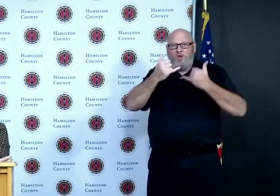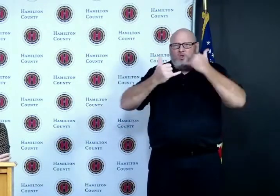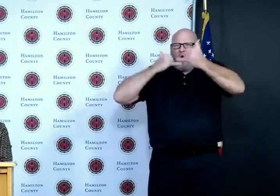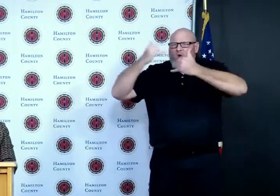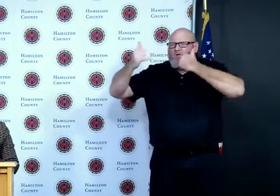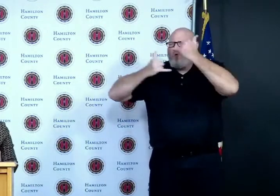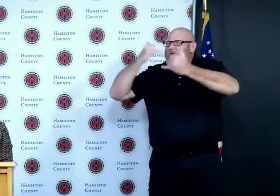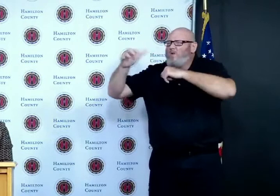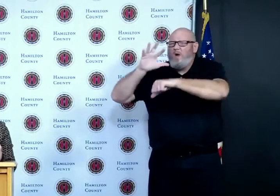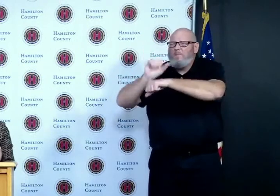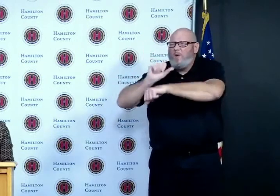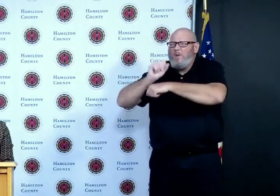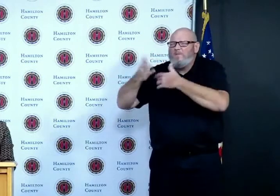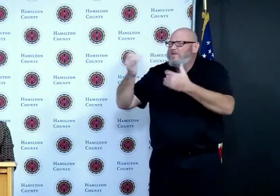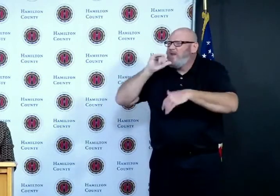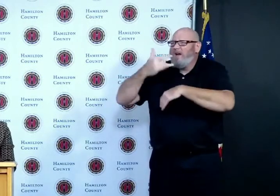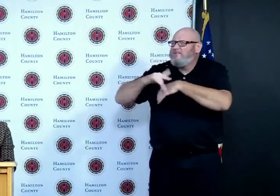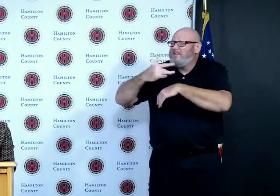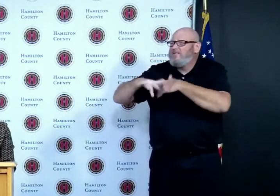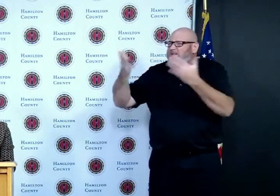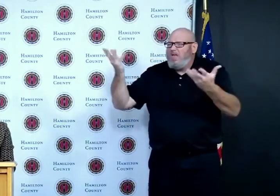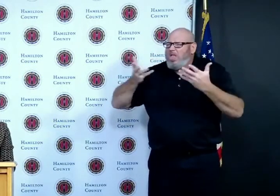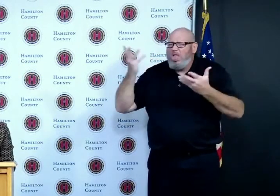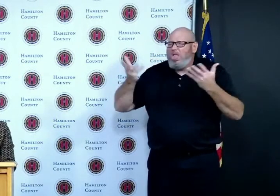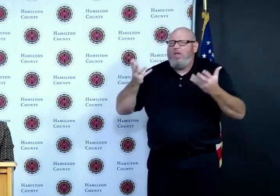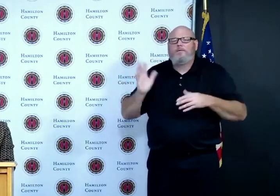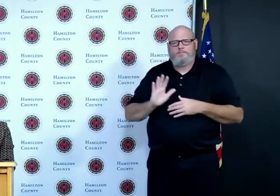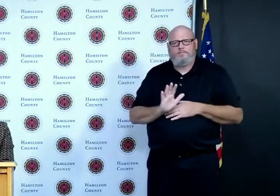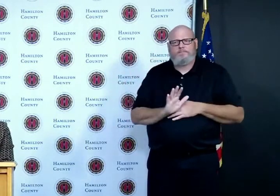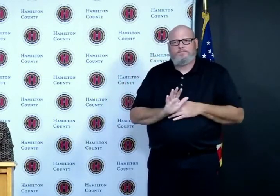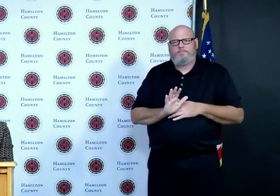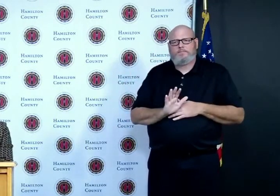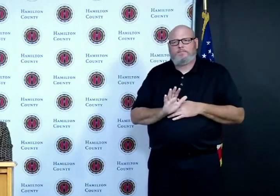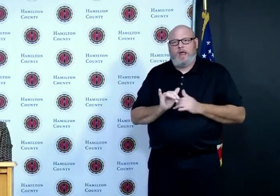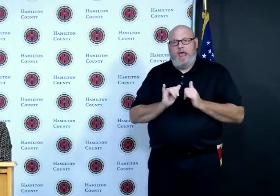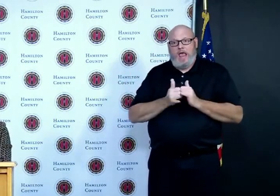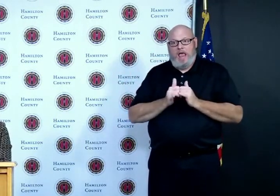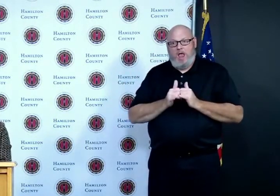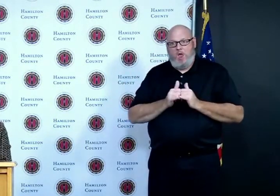but the method by which we're getting the vaccine you know it's going to hospital systems it's going